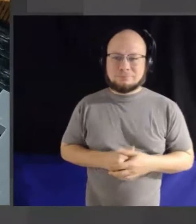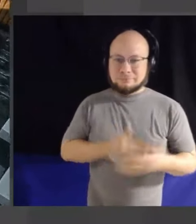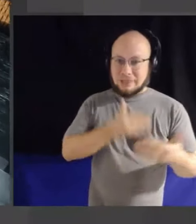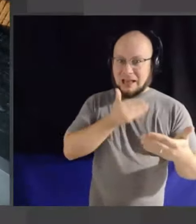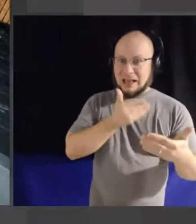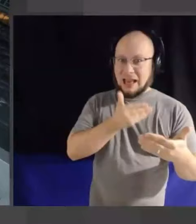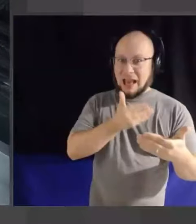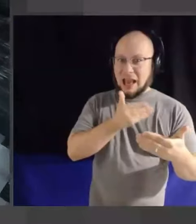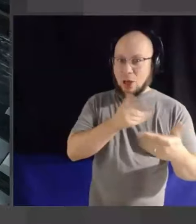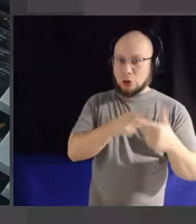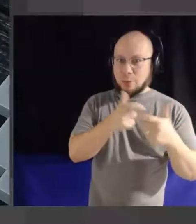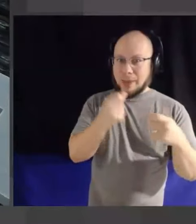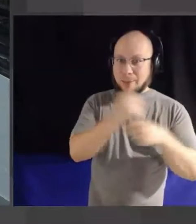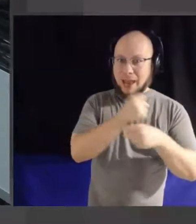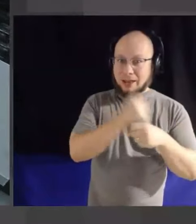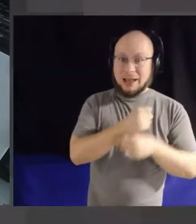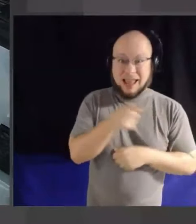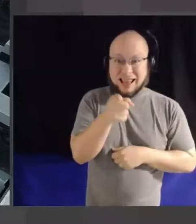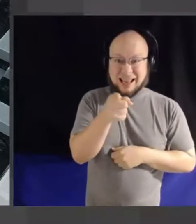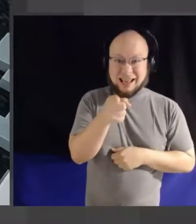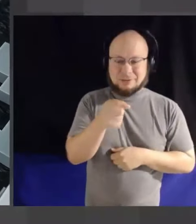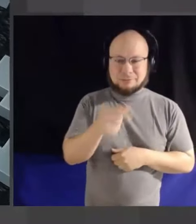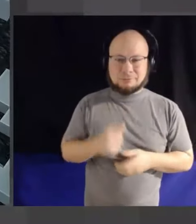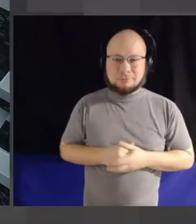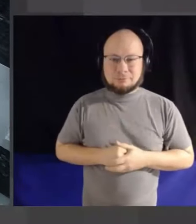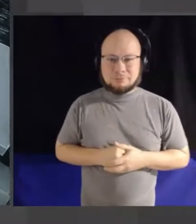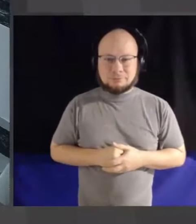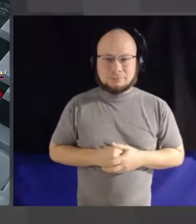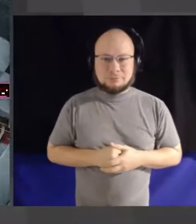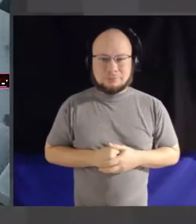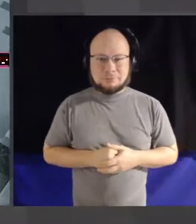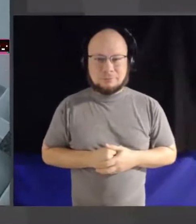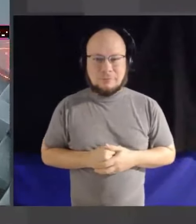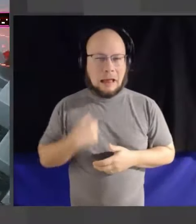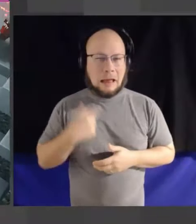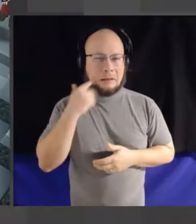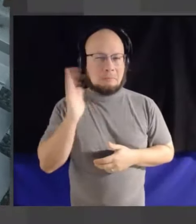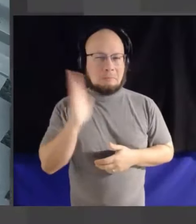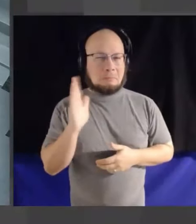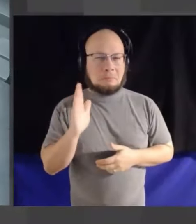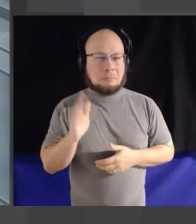ALL RIGHT. WE'RE LEADING UP TO THIS BIG RAVAGER BATTLE.